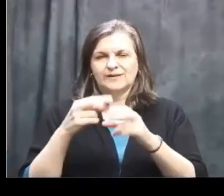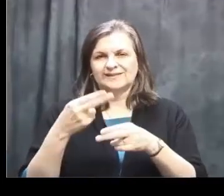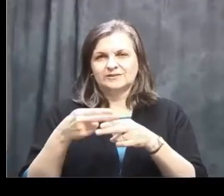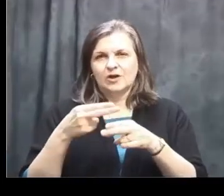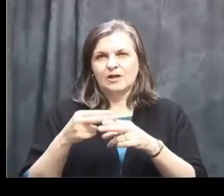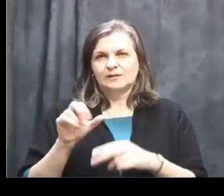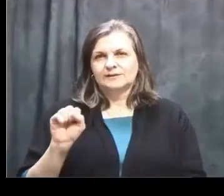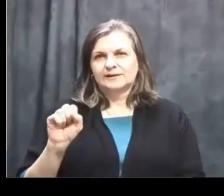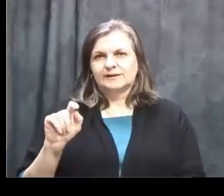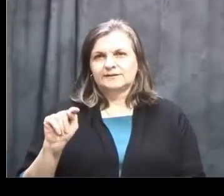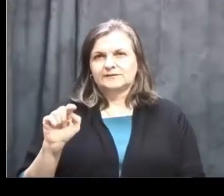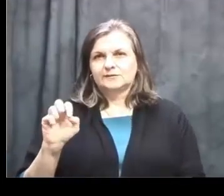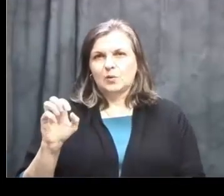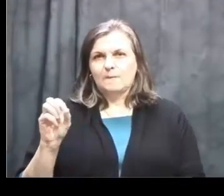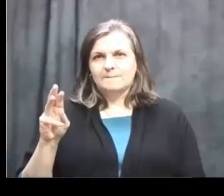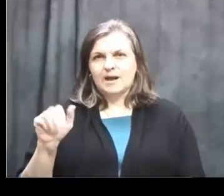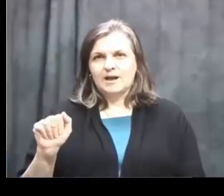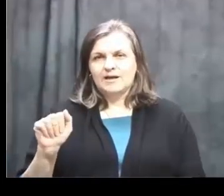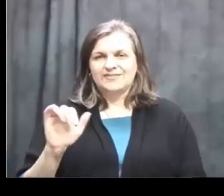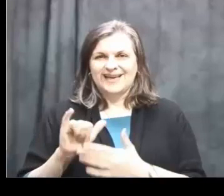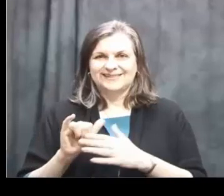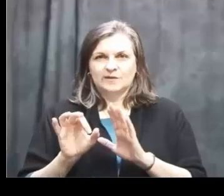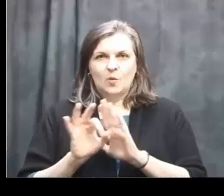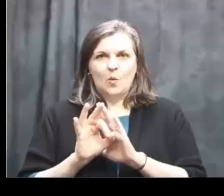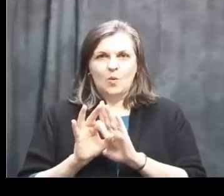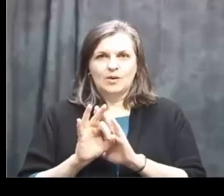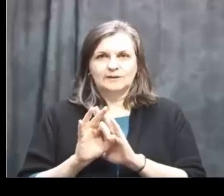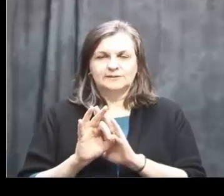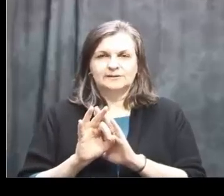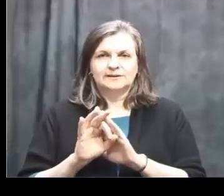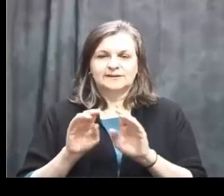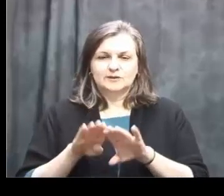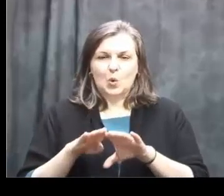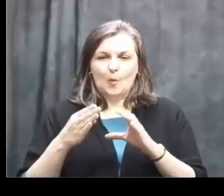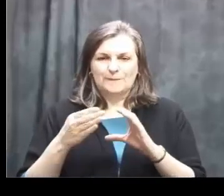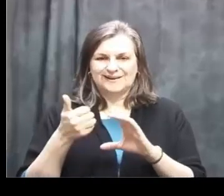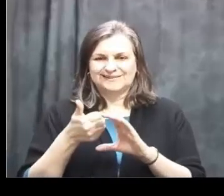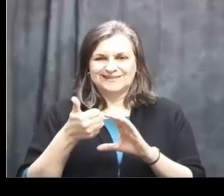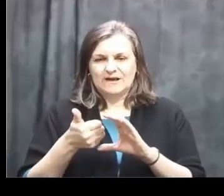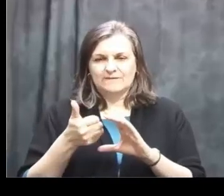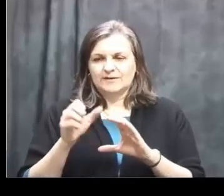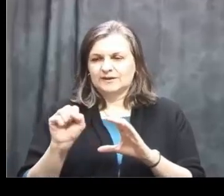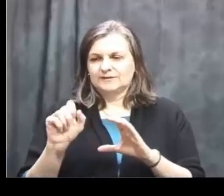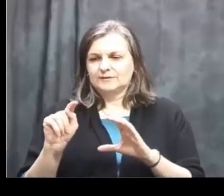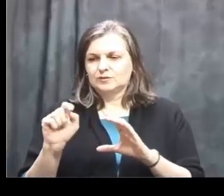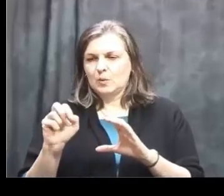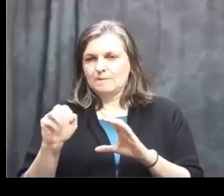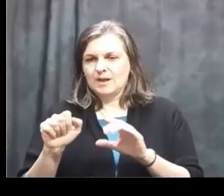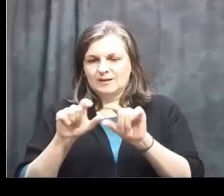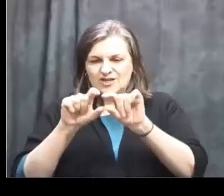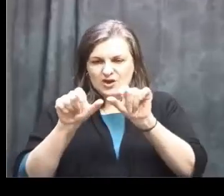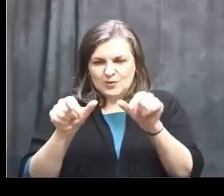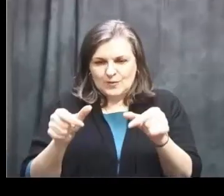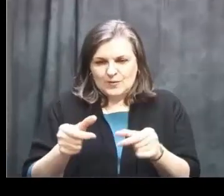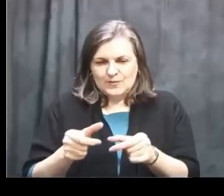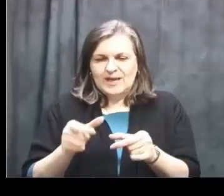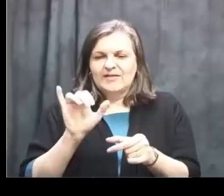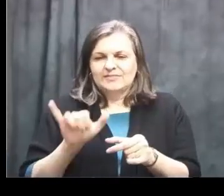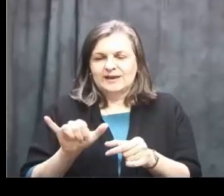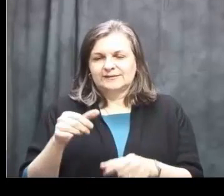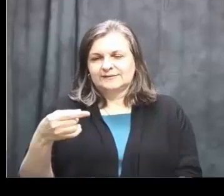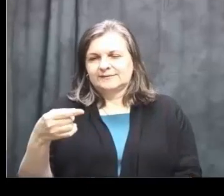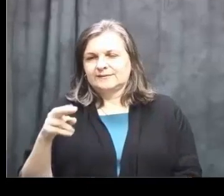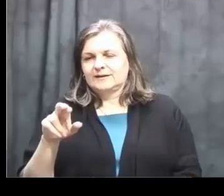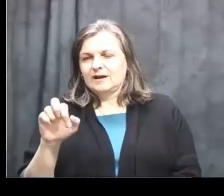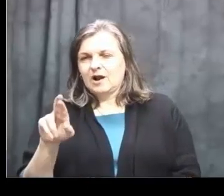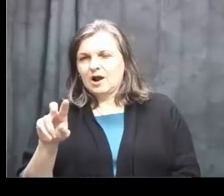Remember its like the pupil in your eye. It's a space -- its a hole --its the opening itself. The guard cells are gonna surround that